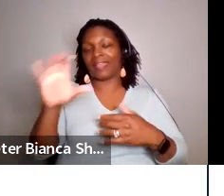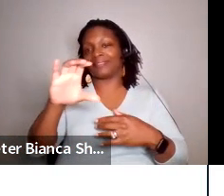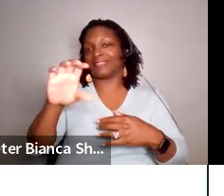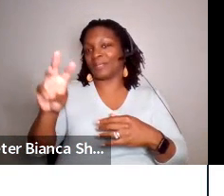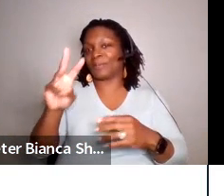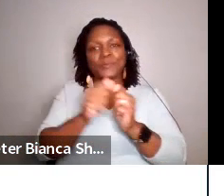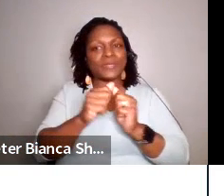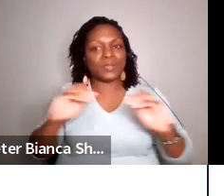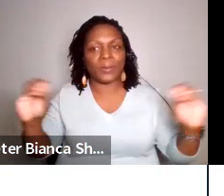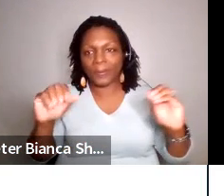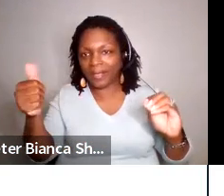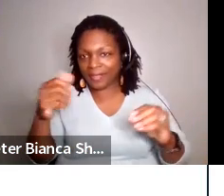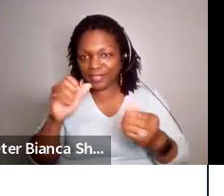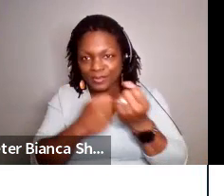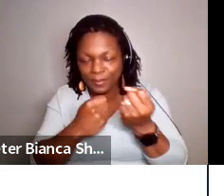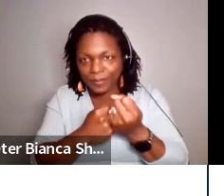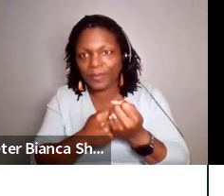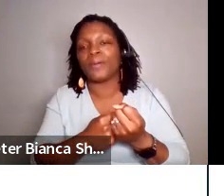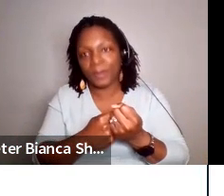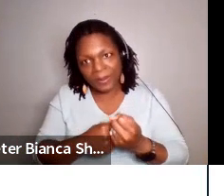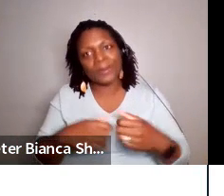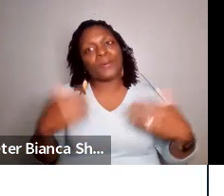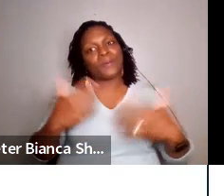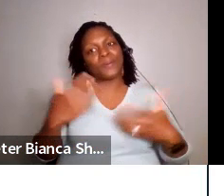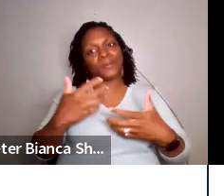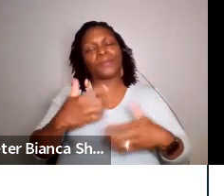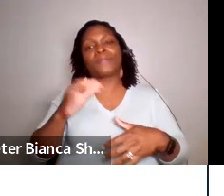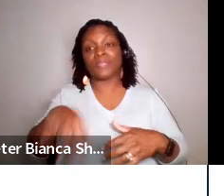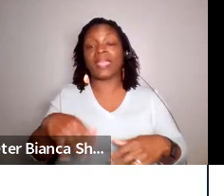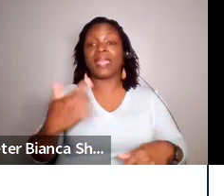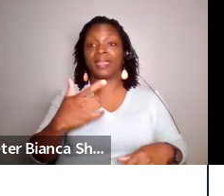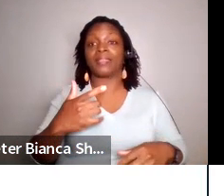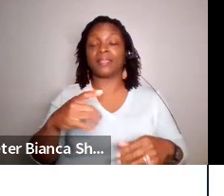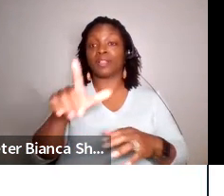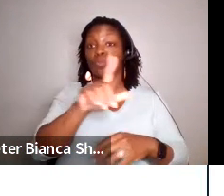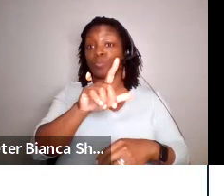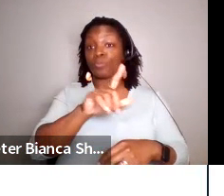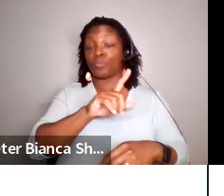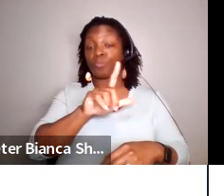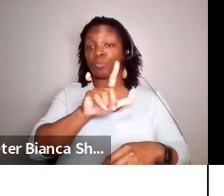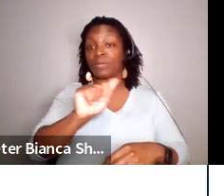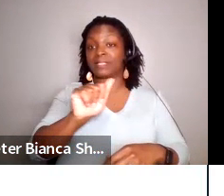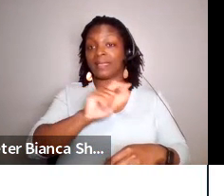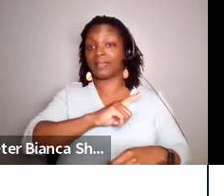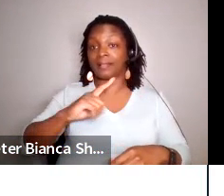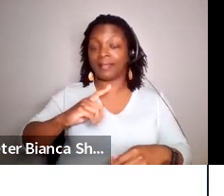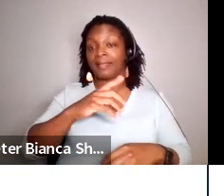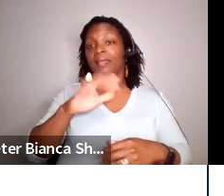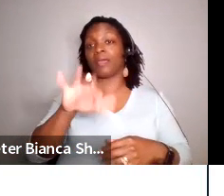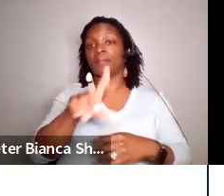Again. This has been done. Our Louisiana Legislature in 2,019, and and again in 2,020.